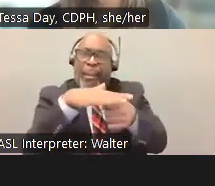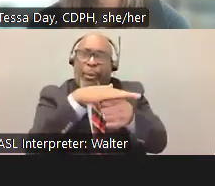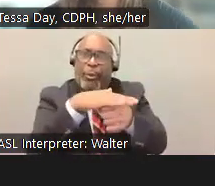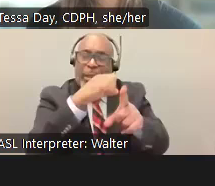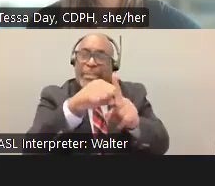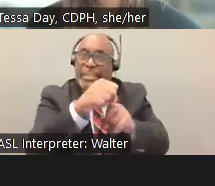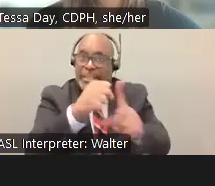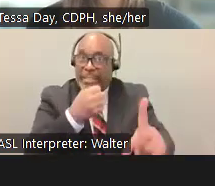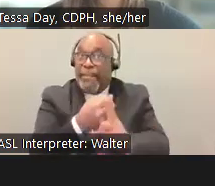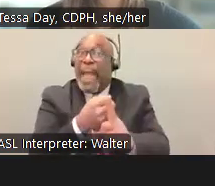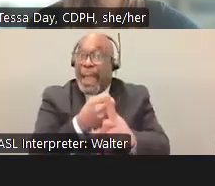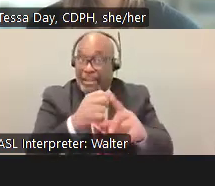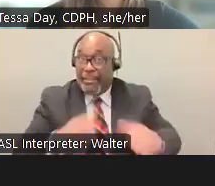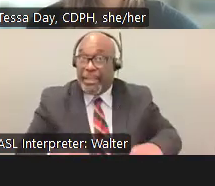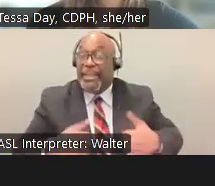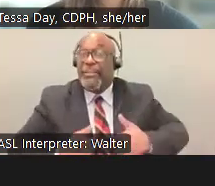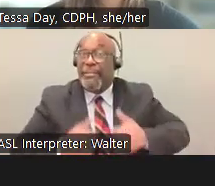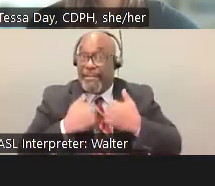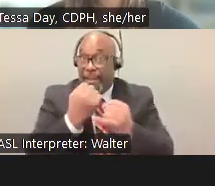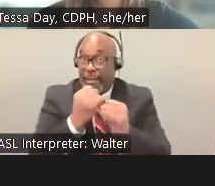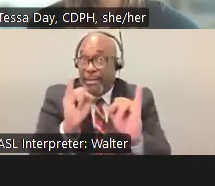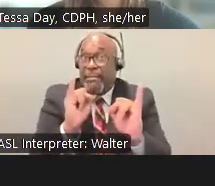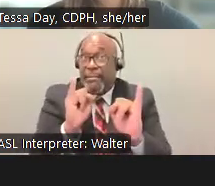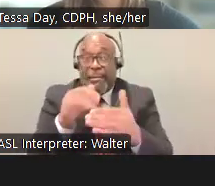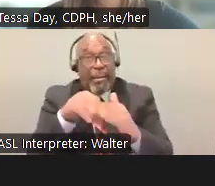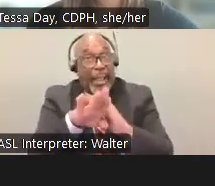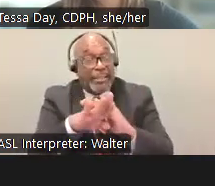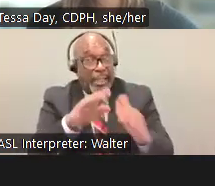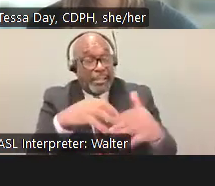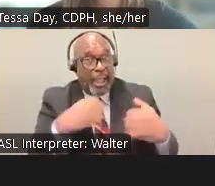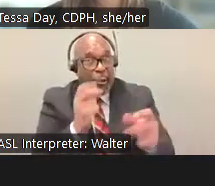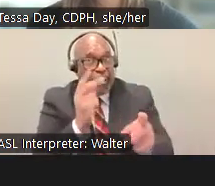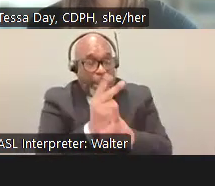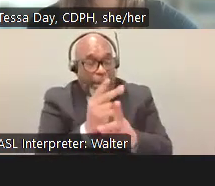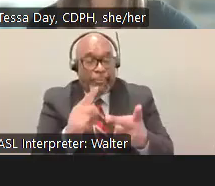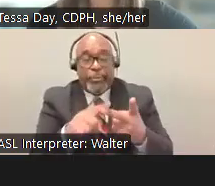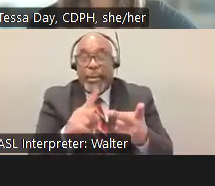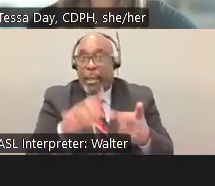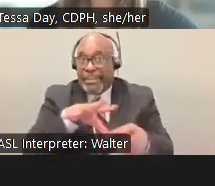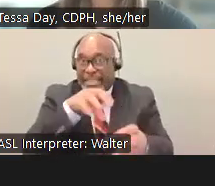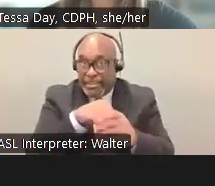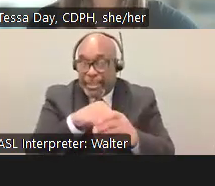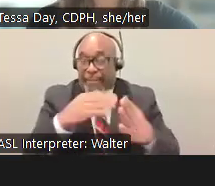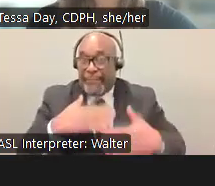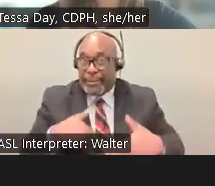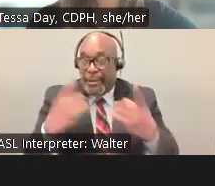13:18:39 impact the ability to live 13:18:40 independently, access health 13:18:42 care, participate in physical 13:18:44 activity, eat healthy foods,